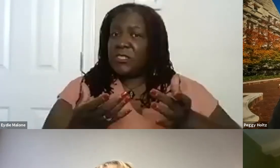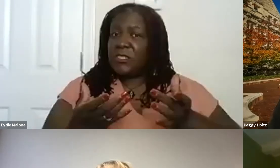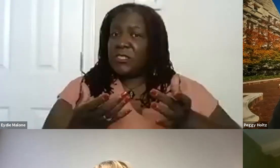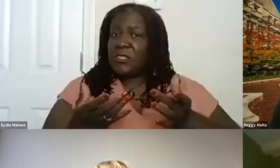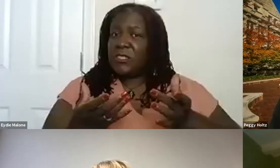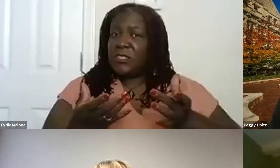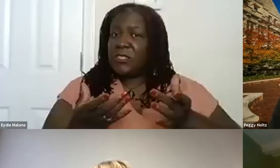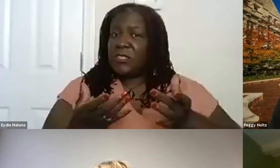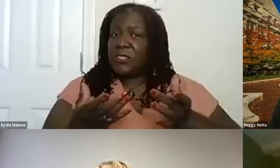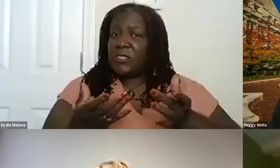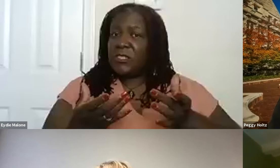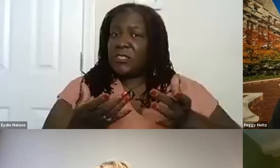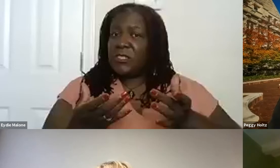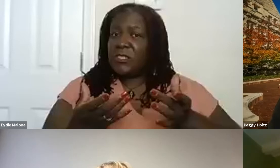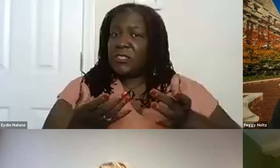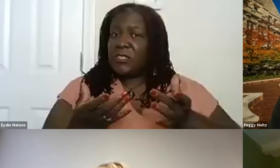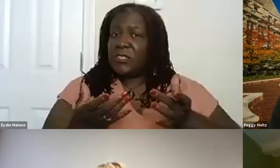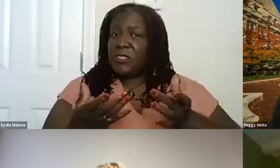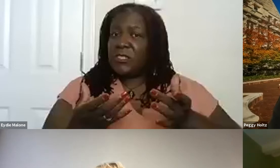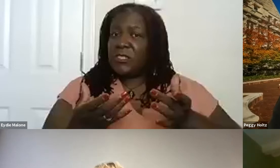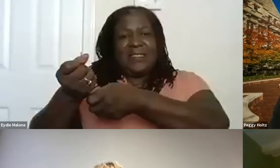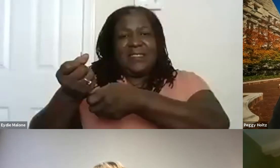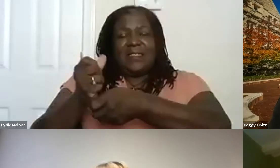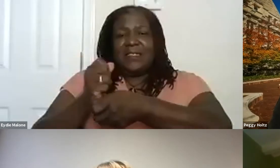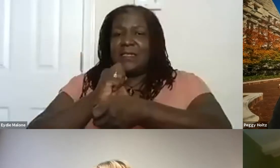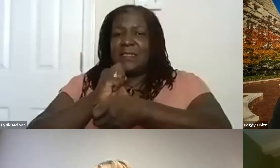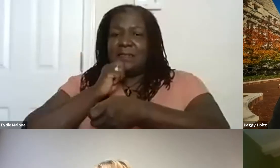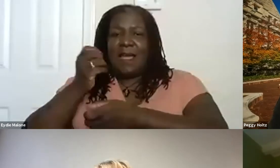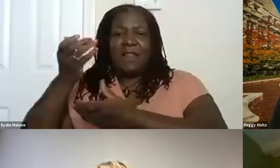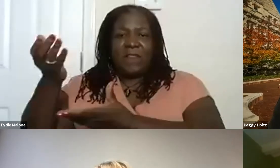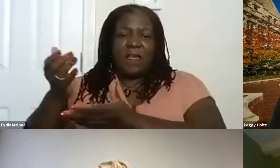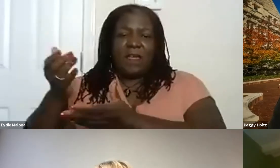isn't necessarily something that's as easily established as we are here in the city where